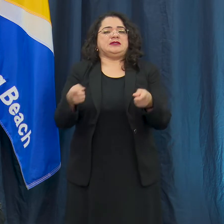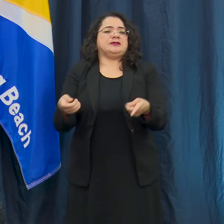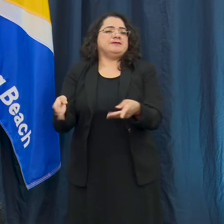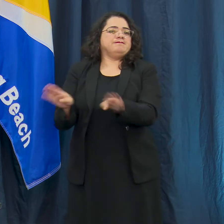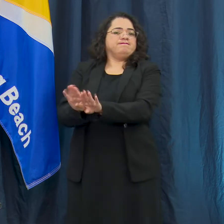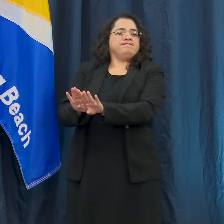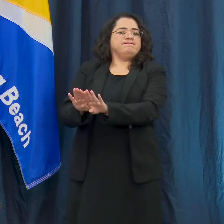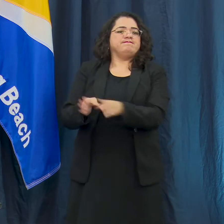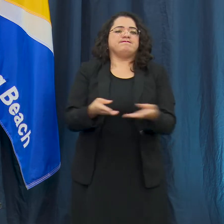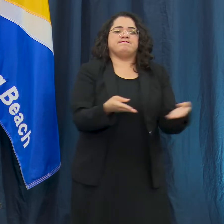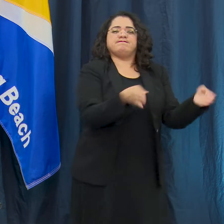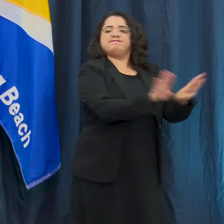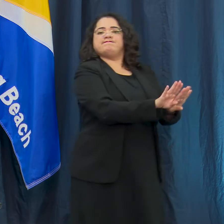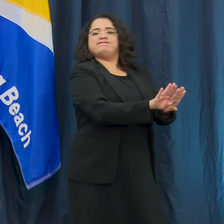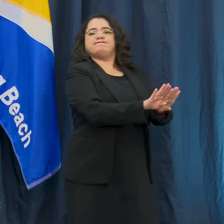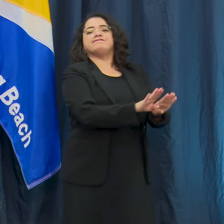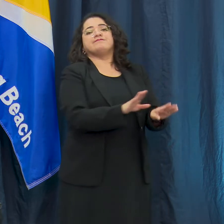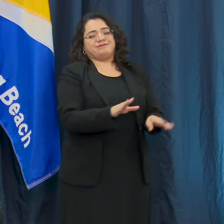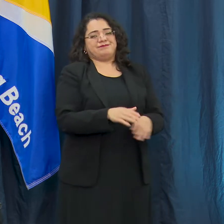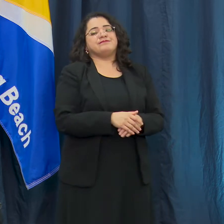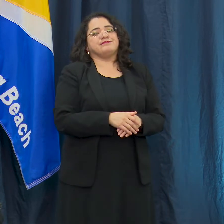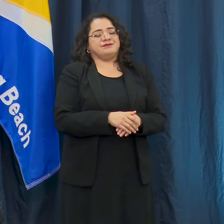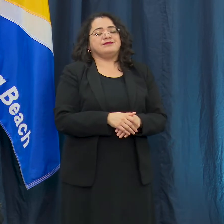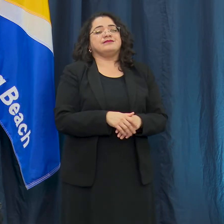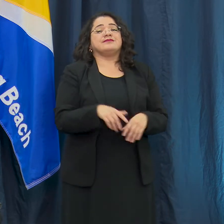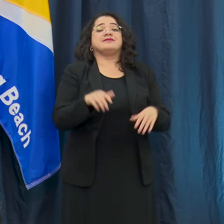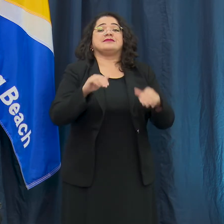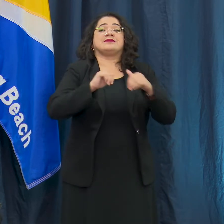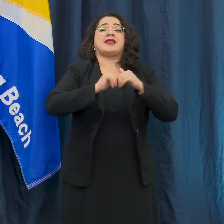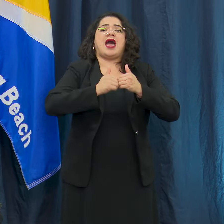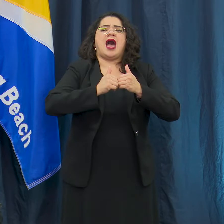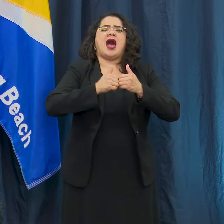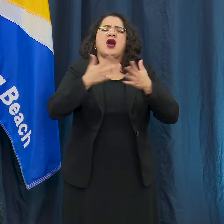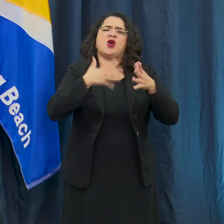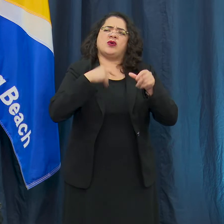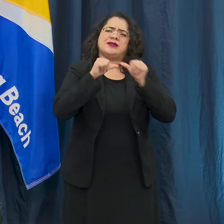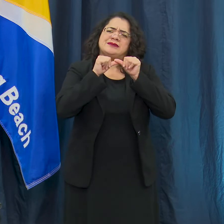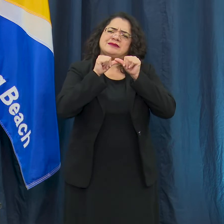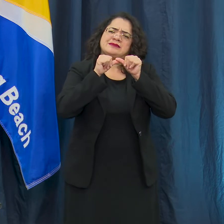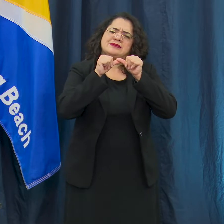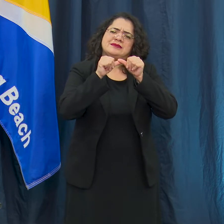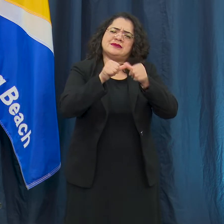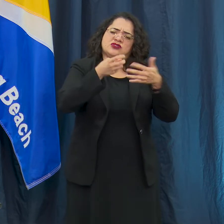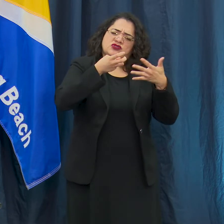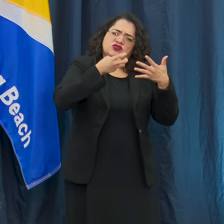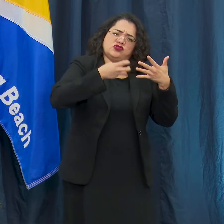maintain what we have or move forward to the next stage is to continue that